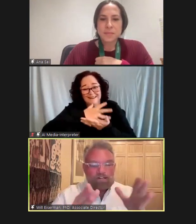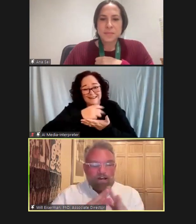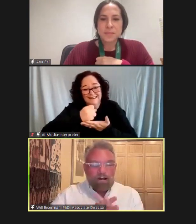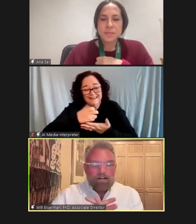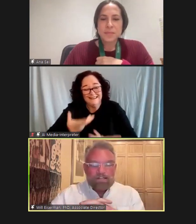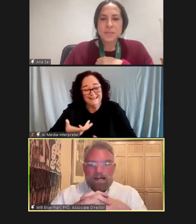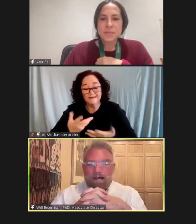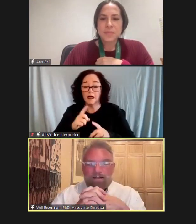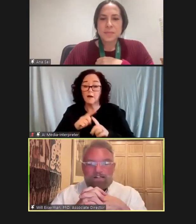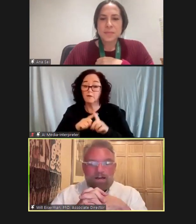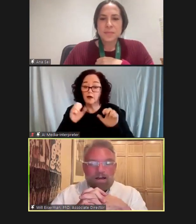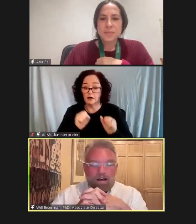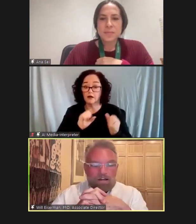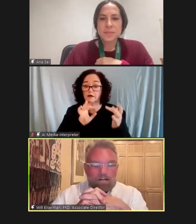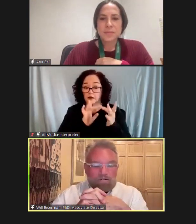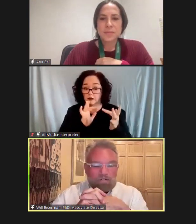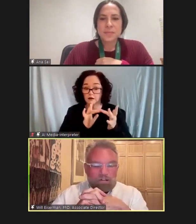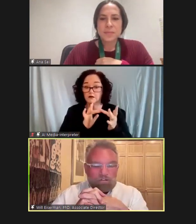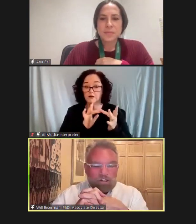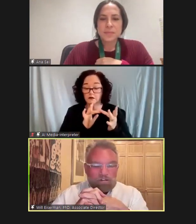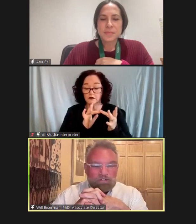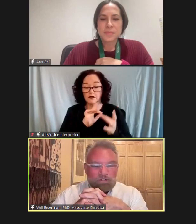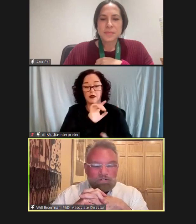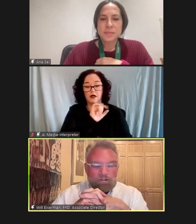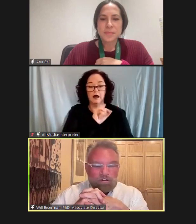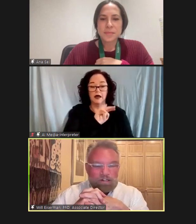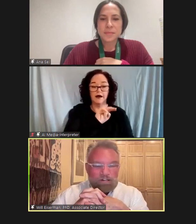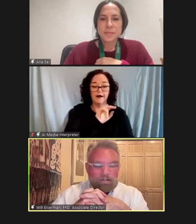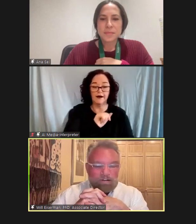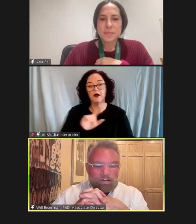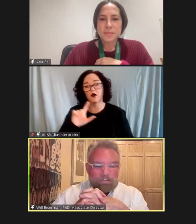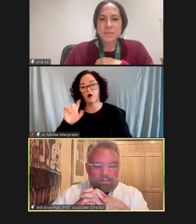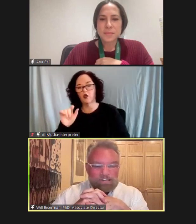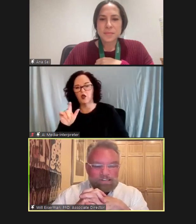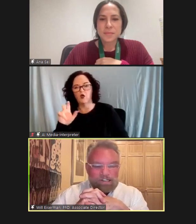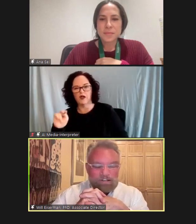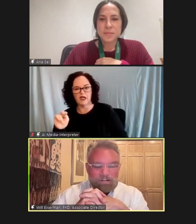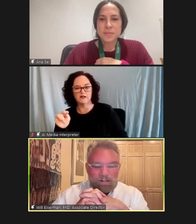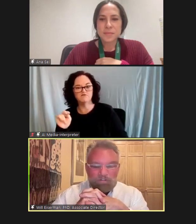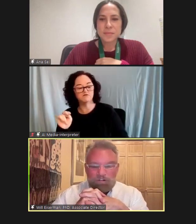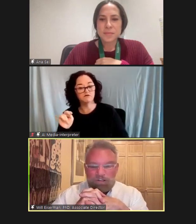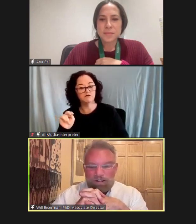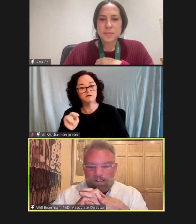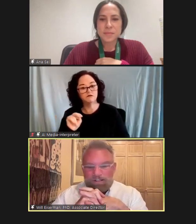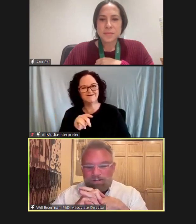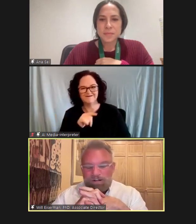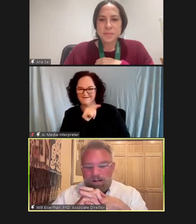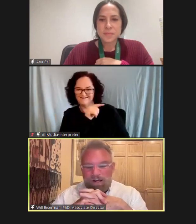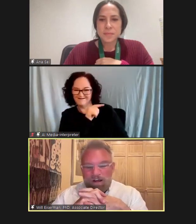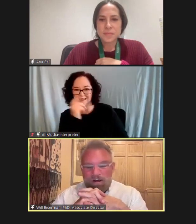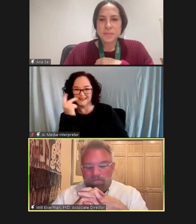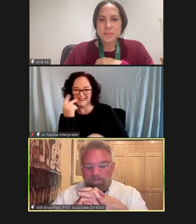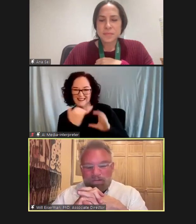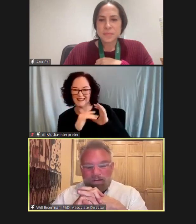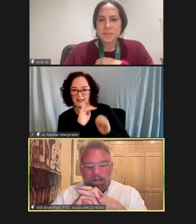contact Anna or Logan through their